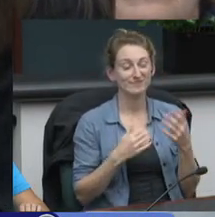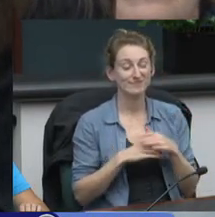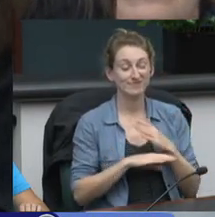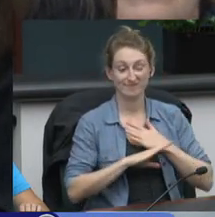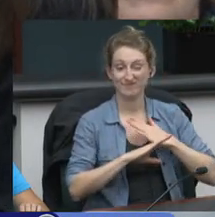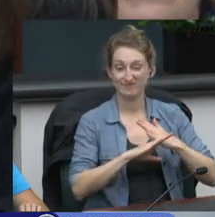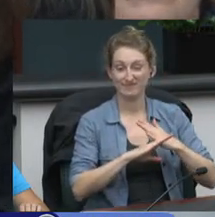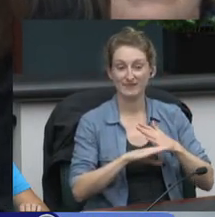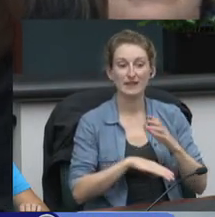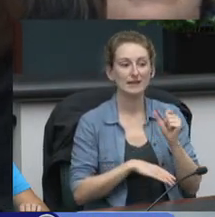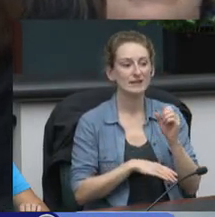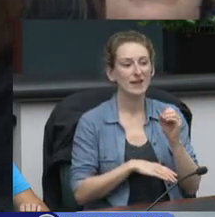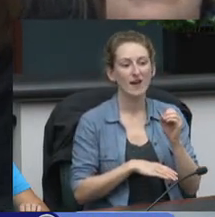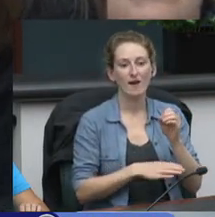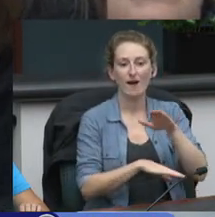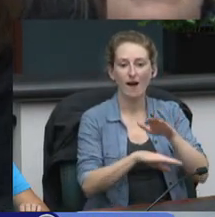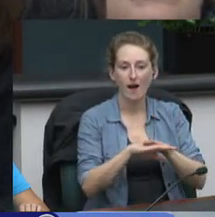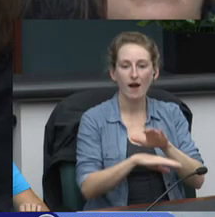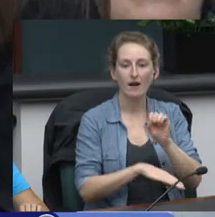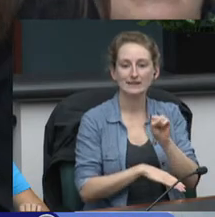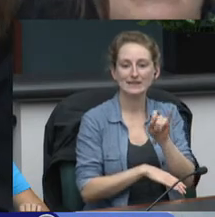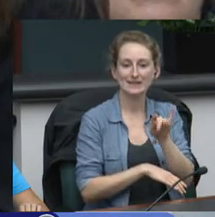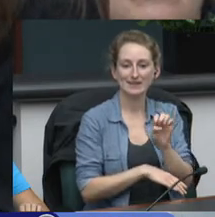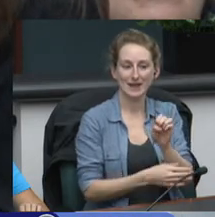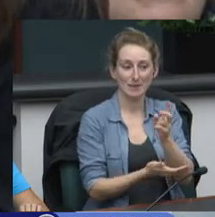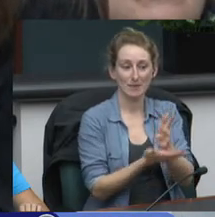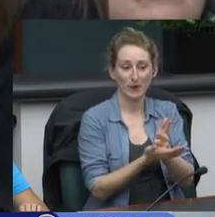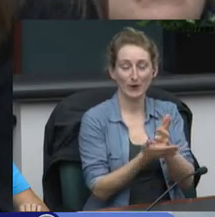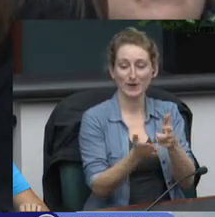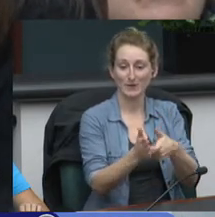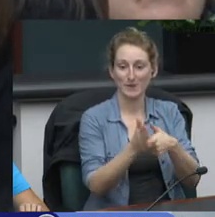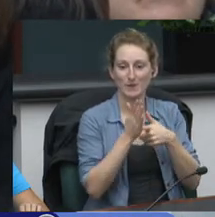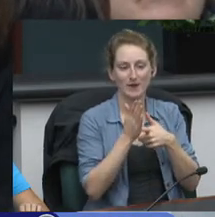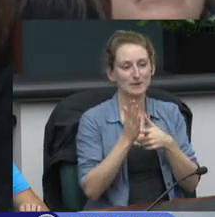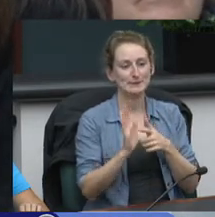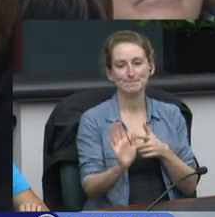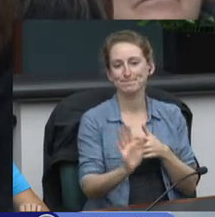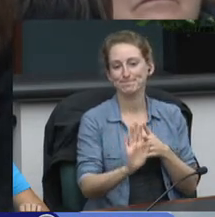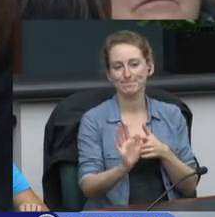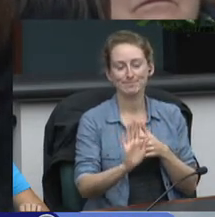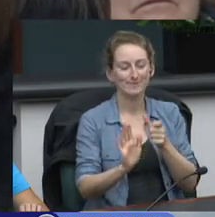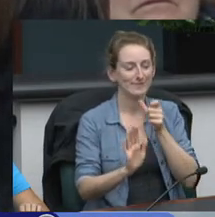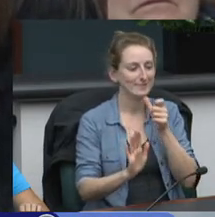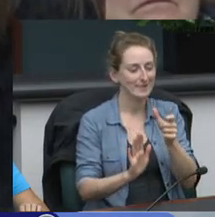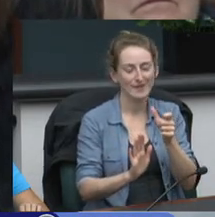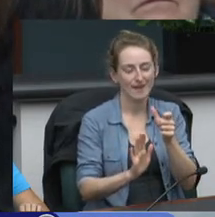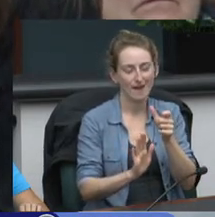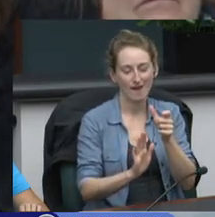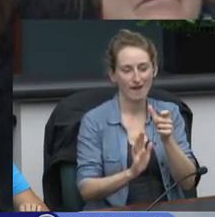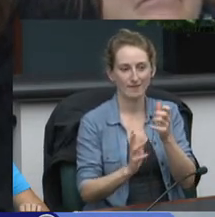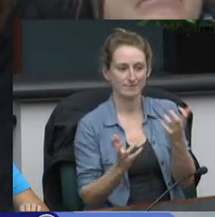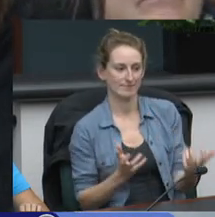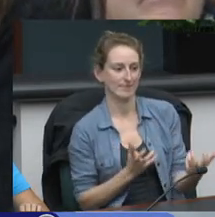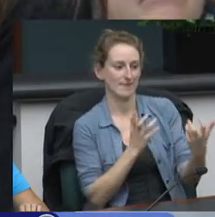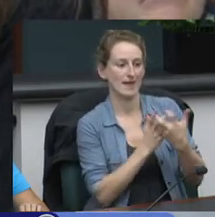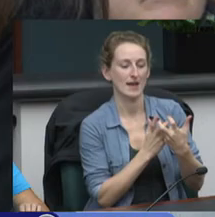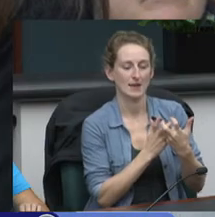in favor of on-site parking requirements and cities that wish to be pedestrian friendly and fully developed should eliminate this ordinance immediately and